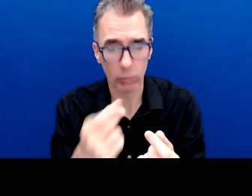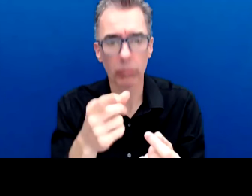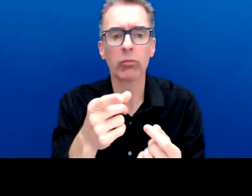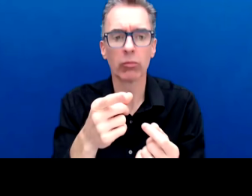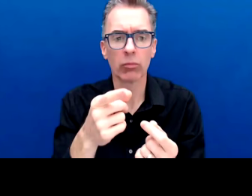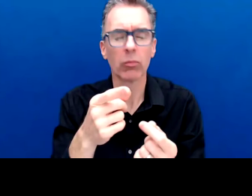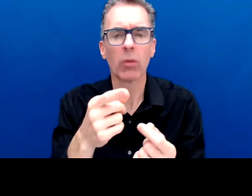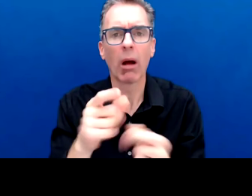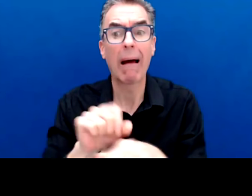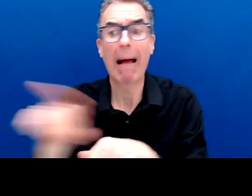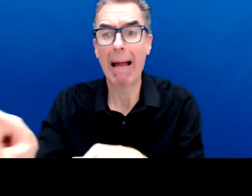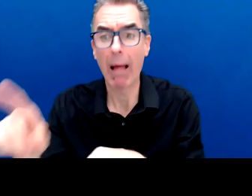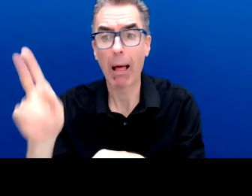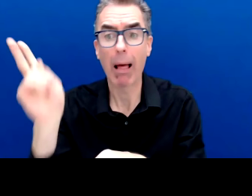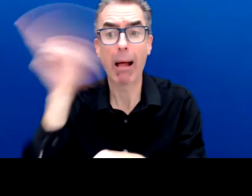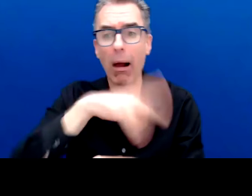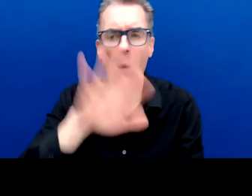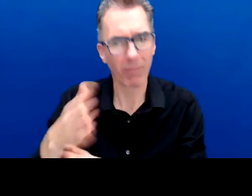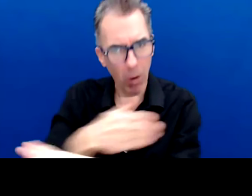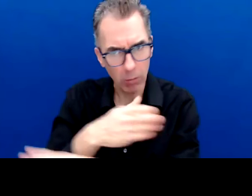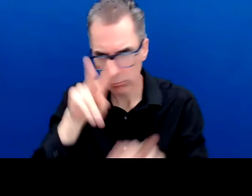before the submit button and there are extra resources.